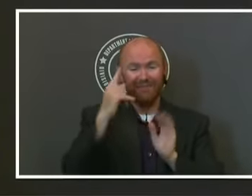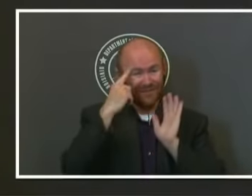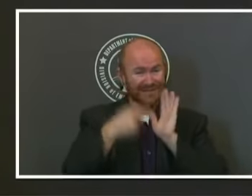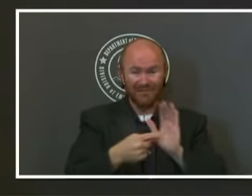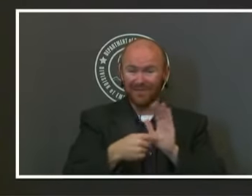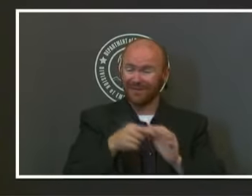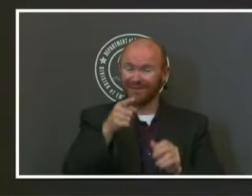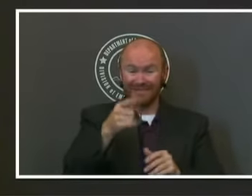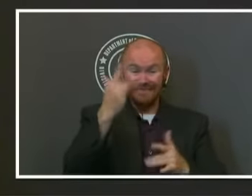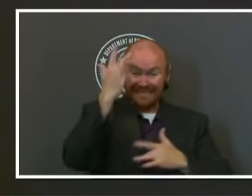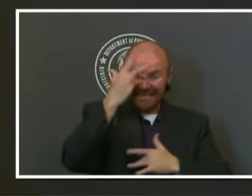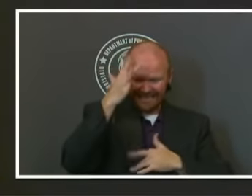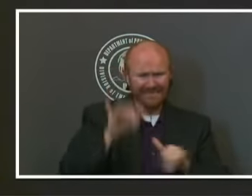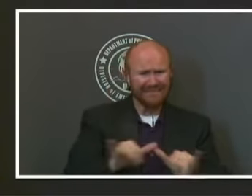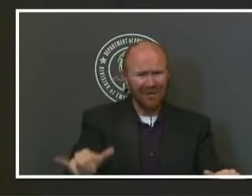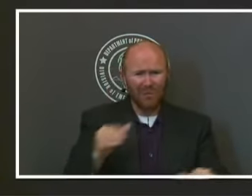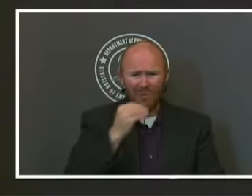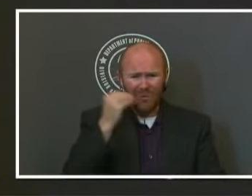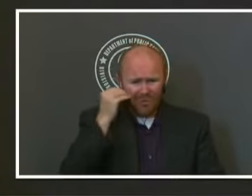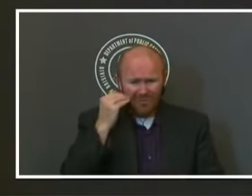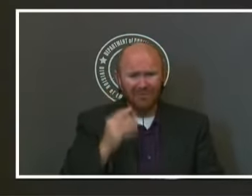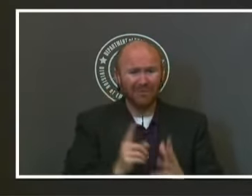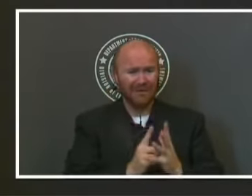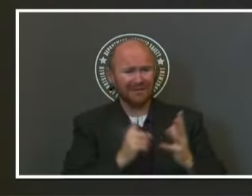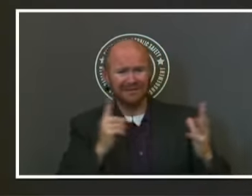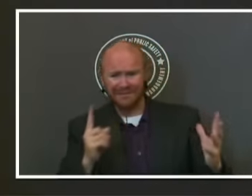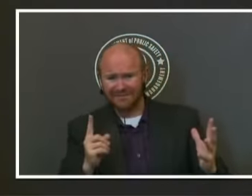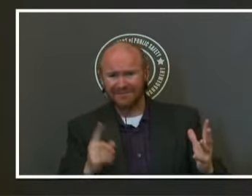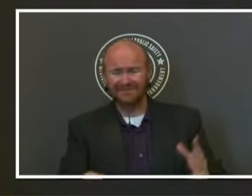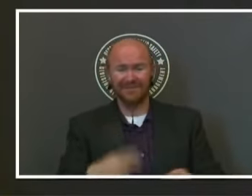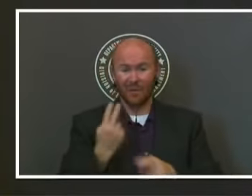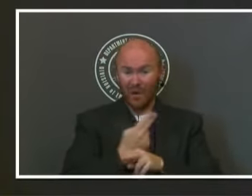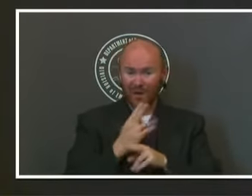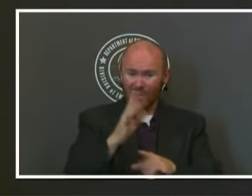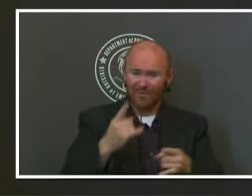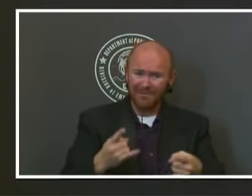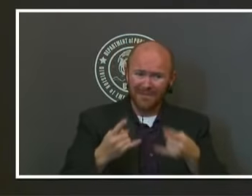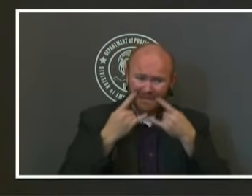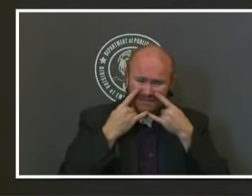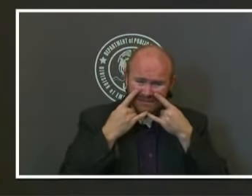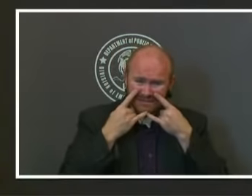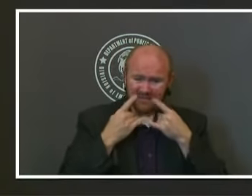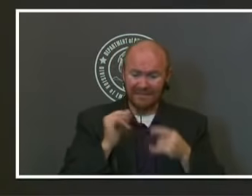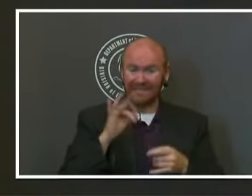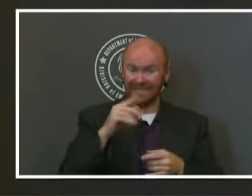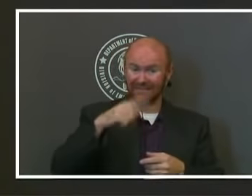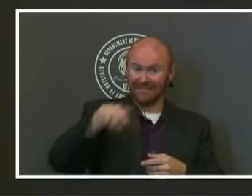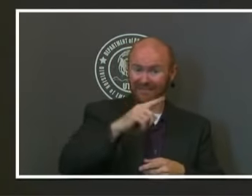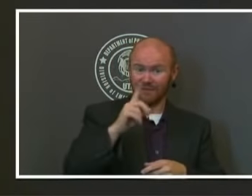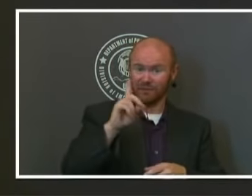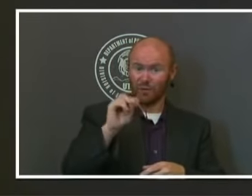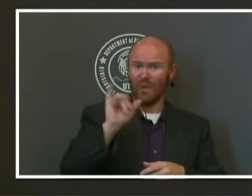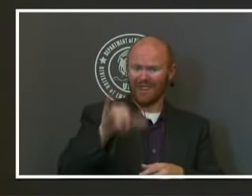distancing and large groups wear a mask